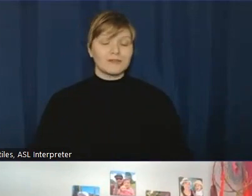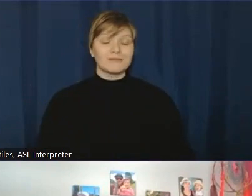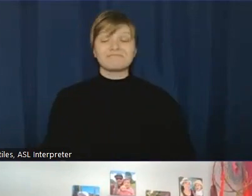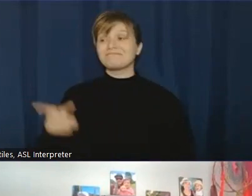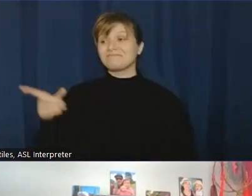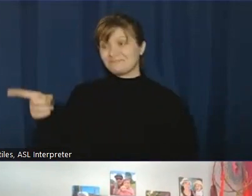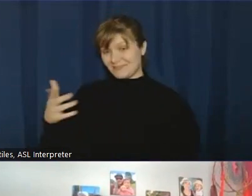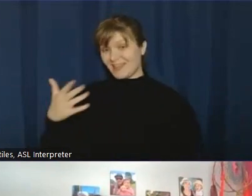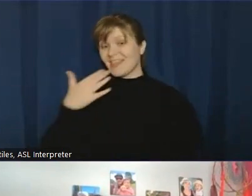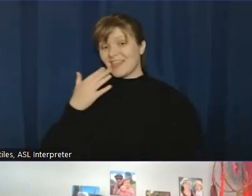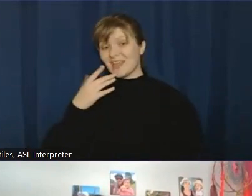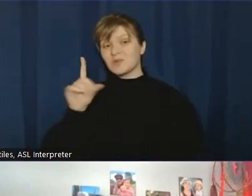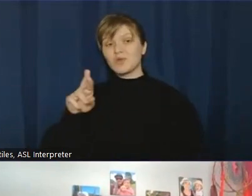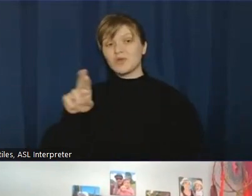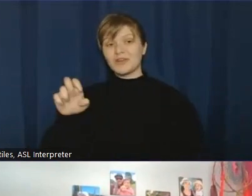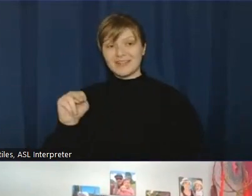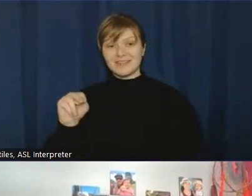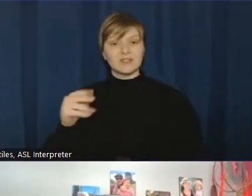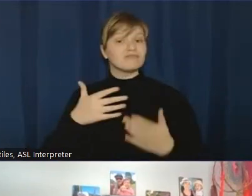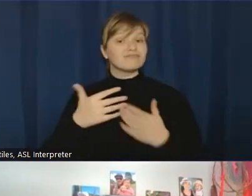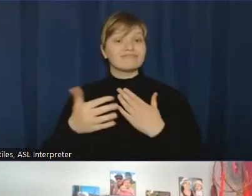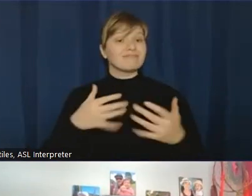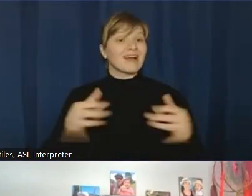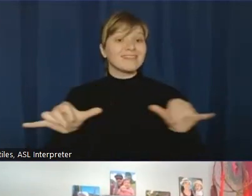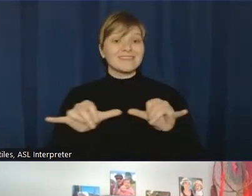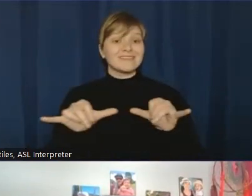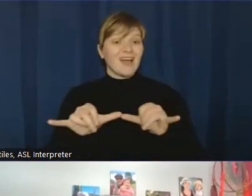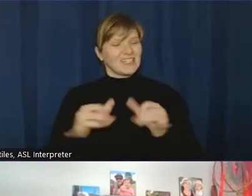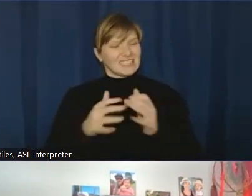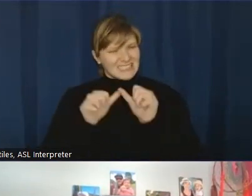keep that passion going to drive you to what it is you are looking for.